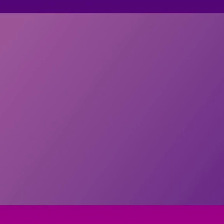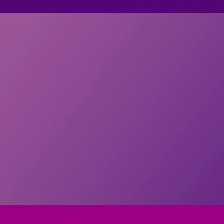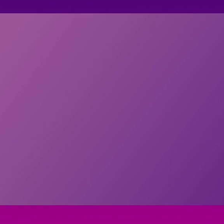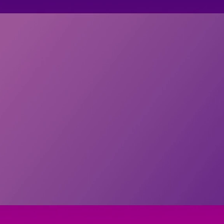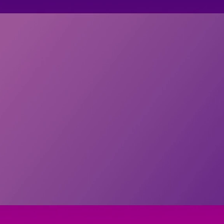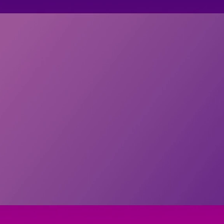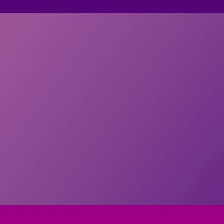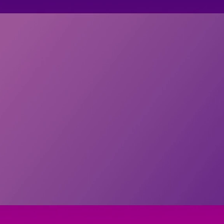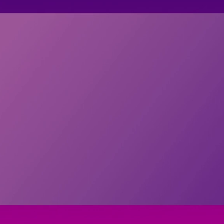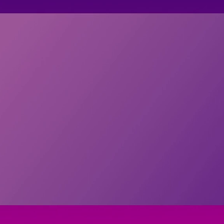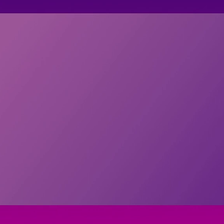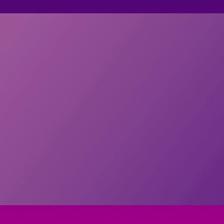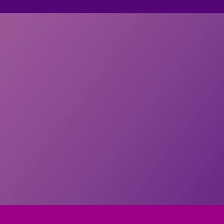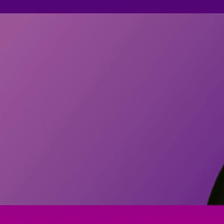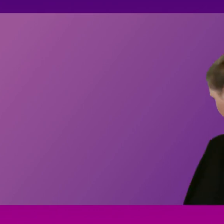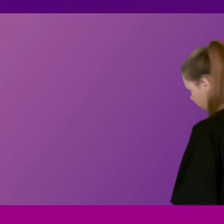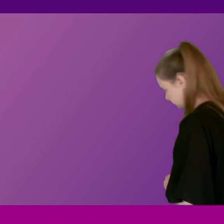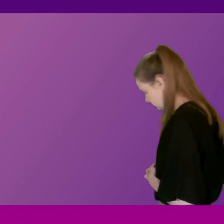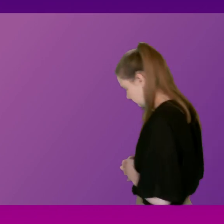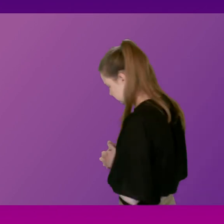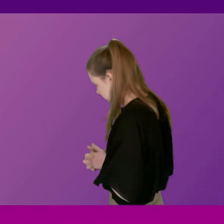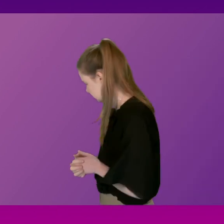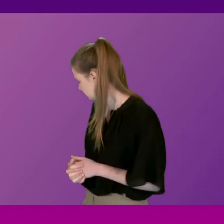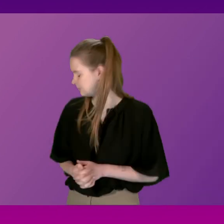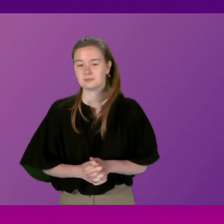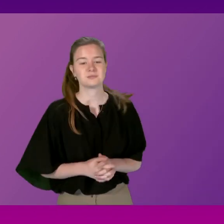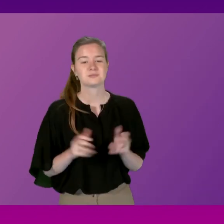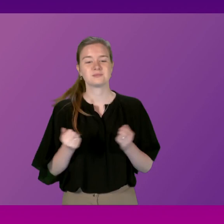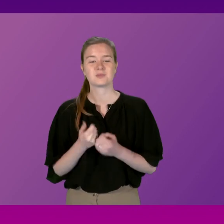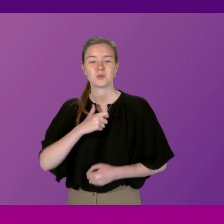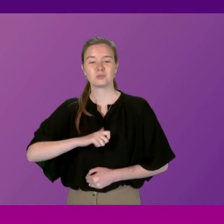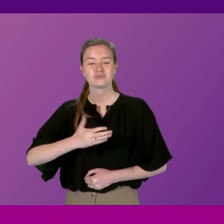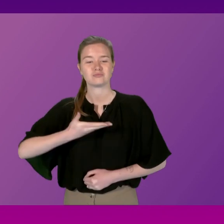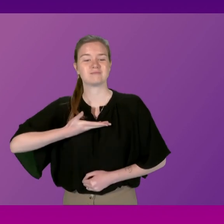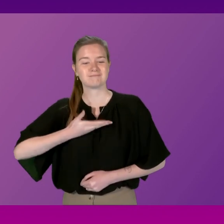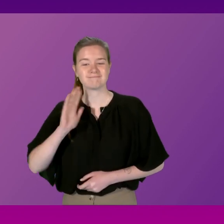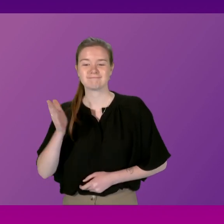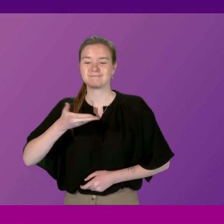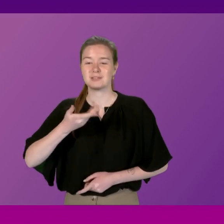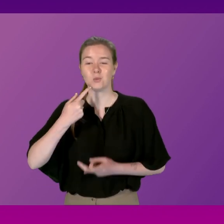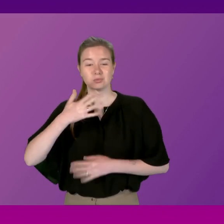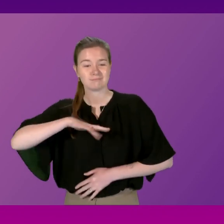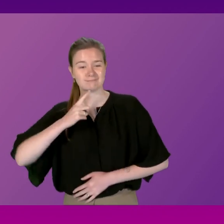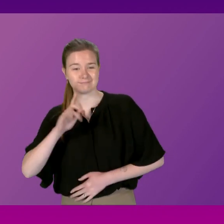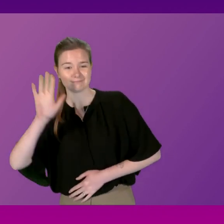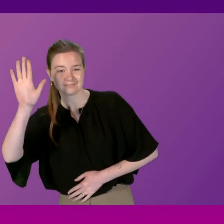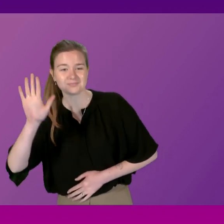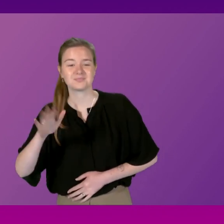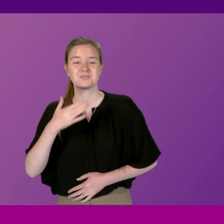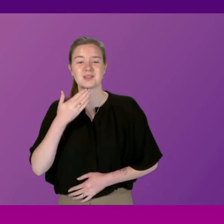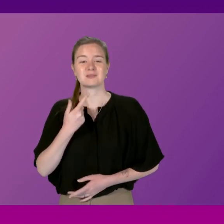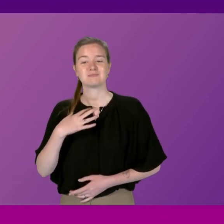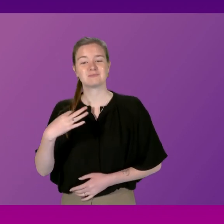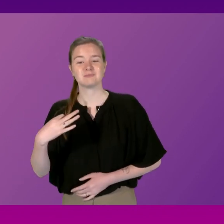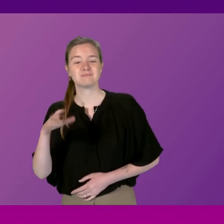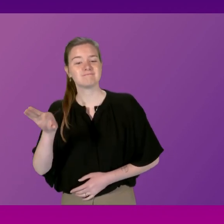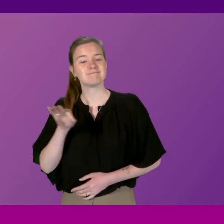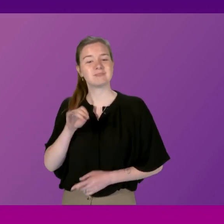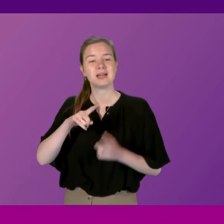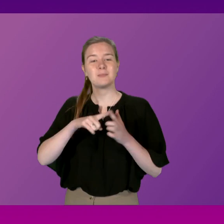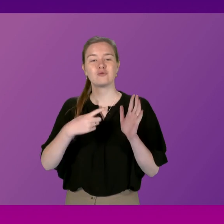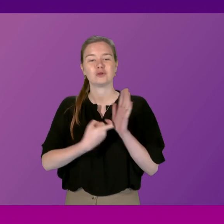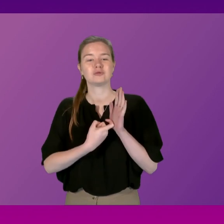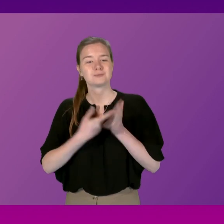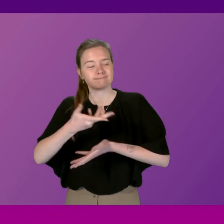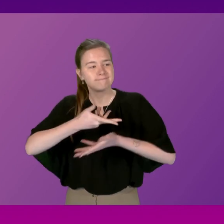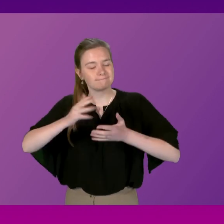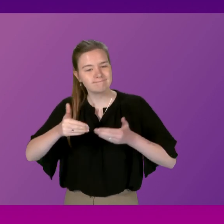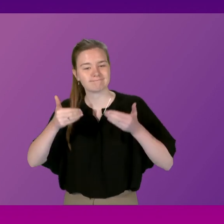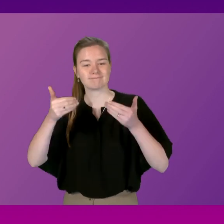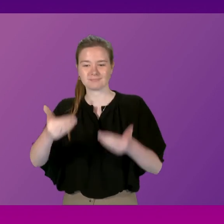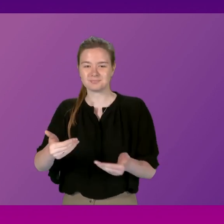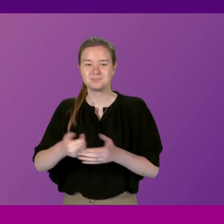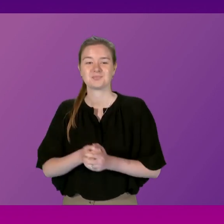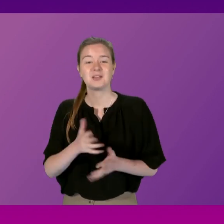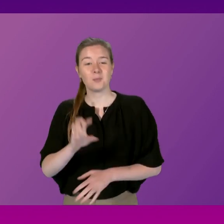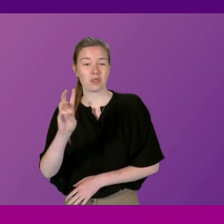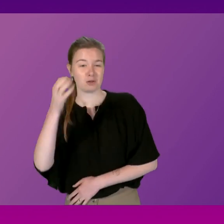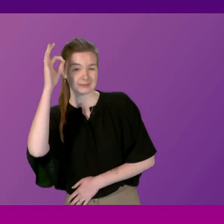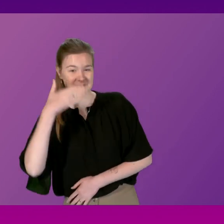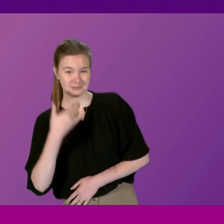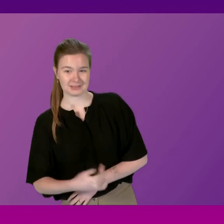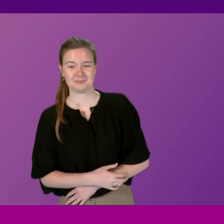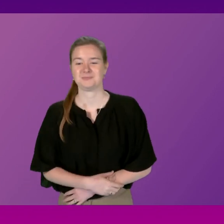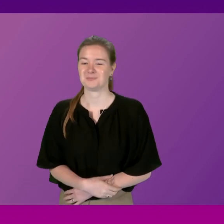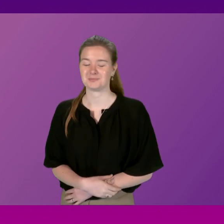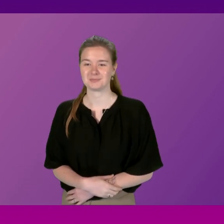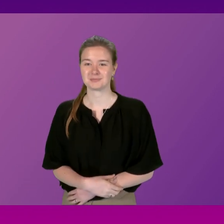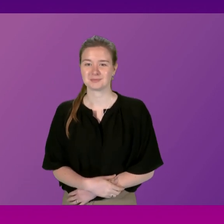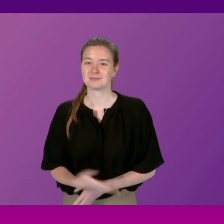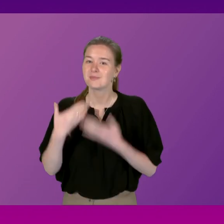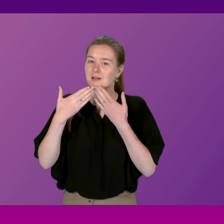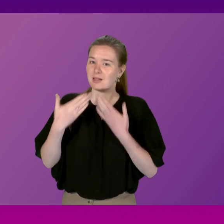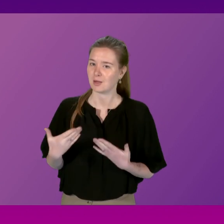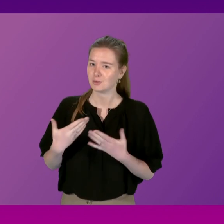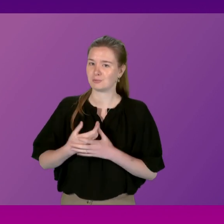championing disability equality and human rights.